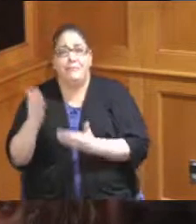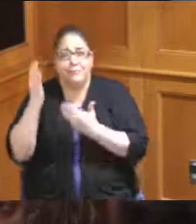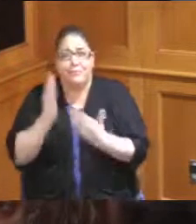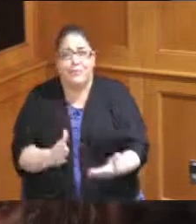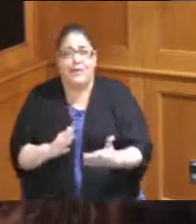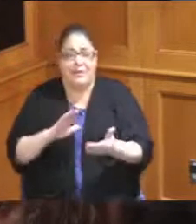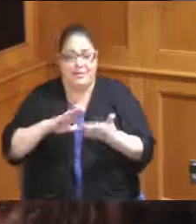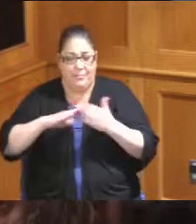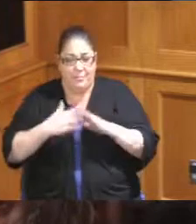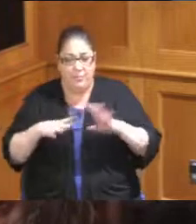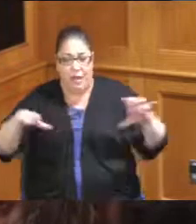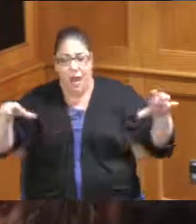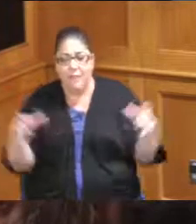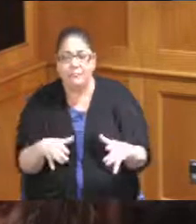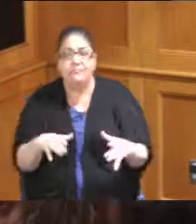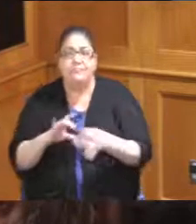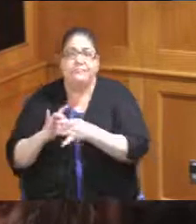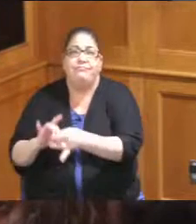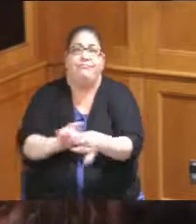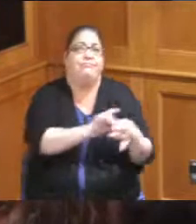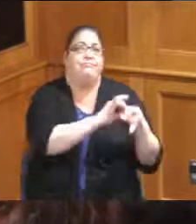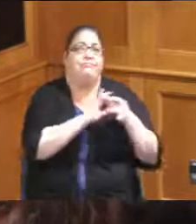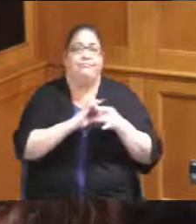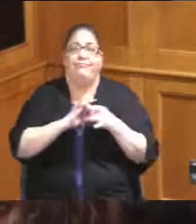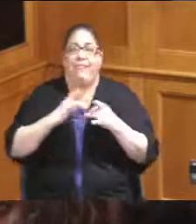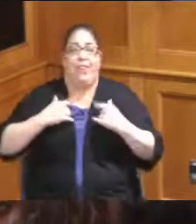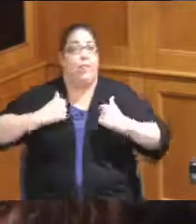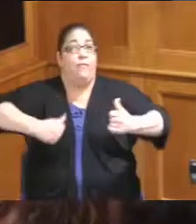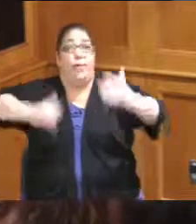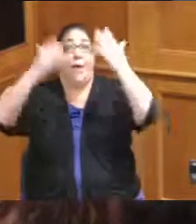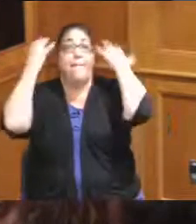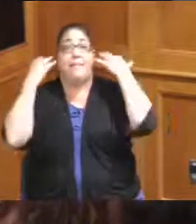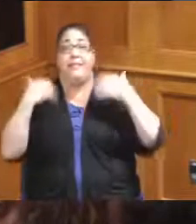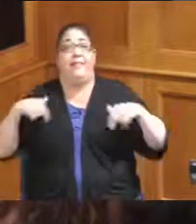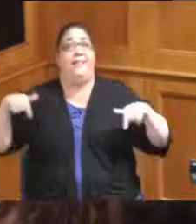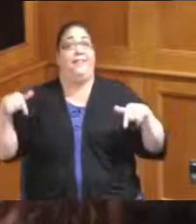together it's been a humbling experience it's been overwhelming this right here is just I